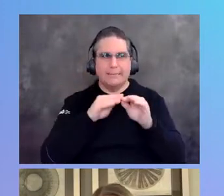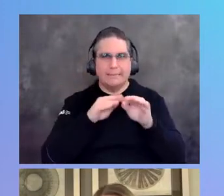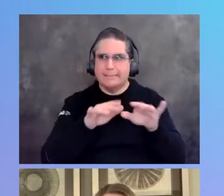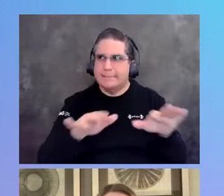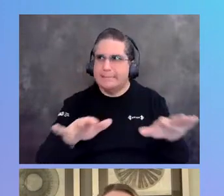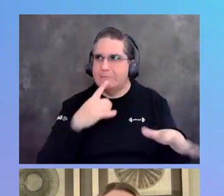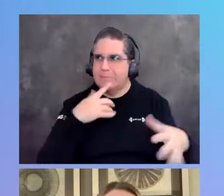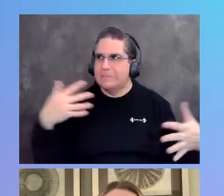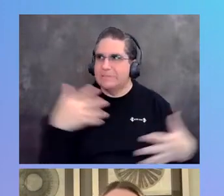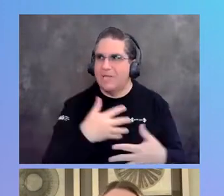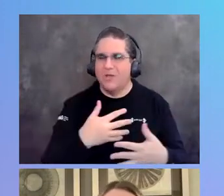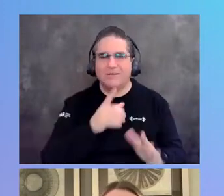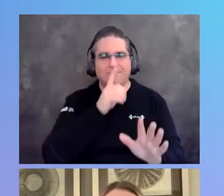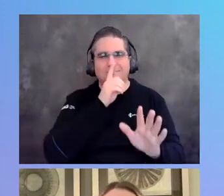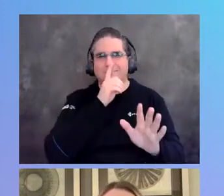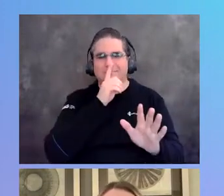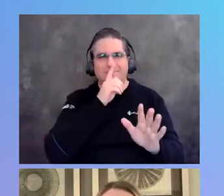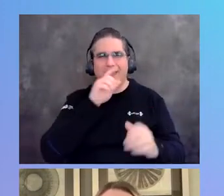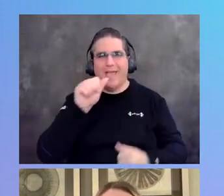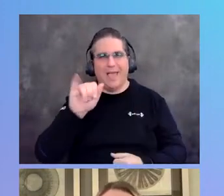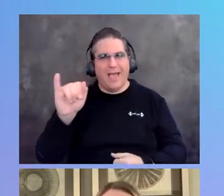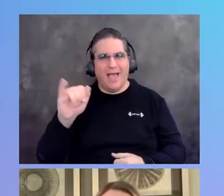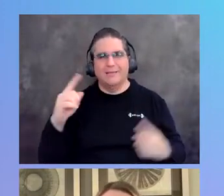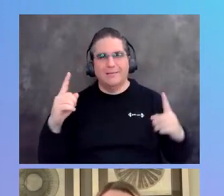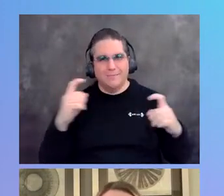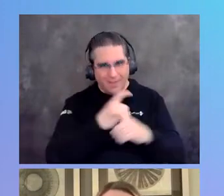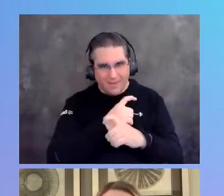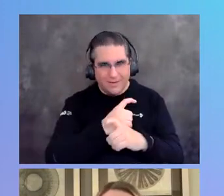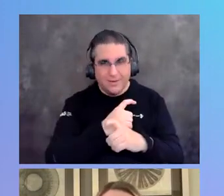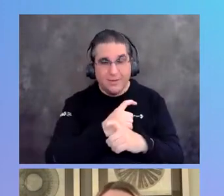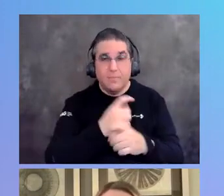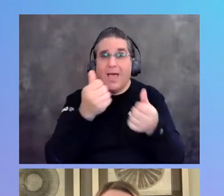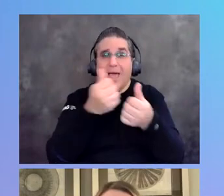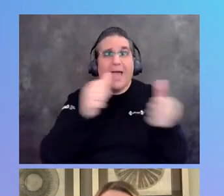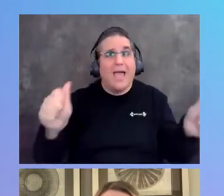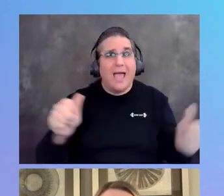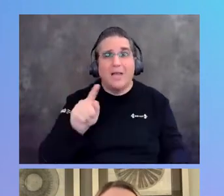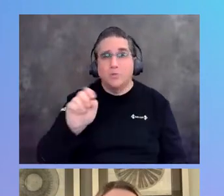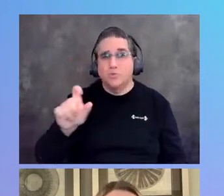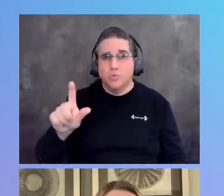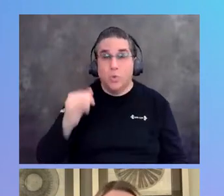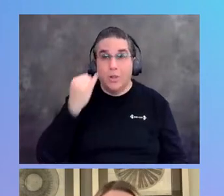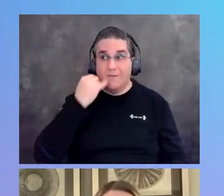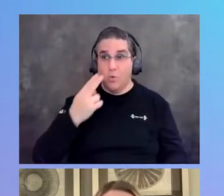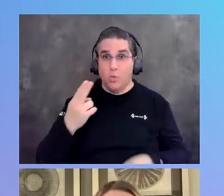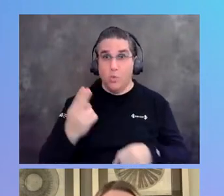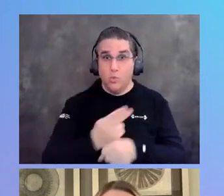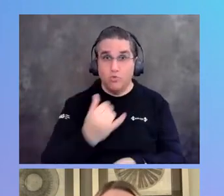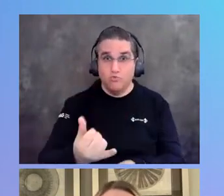there's a lot to it. And of course, that is true, but that's true of any tool, um, used in